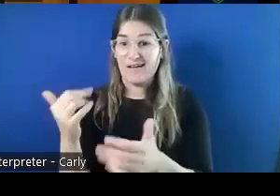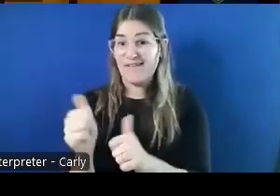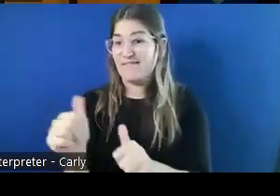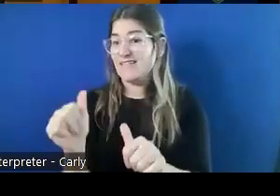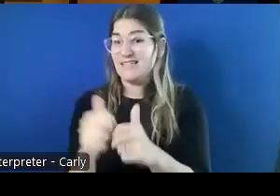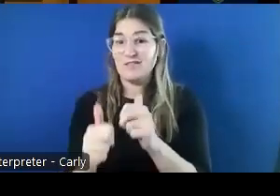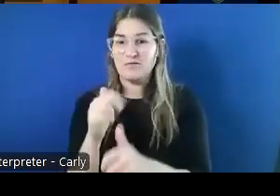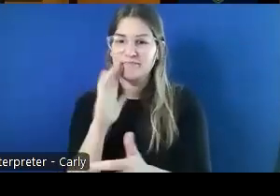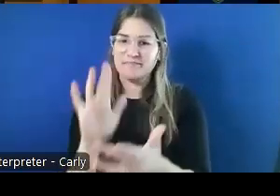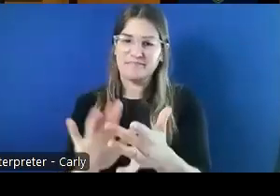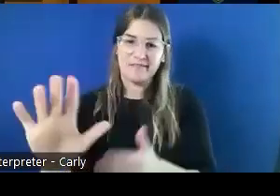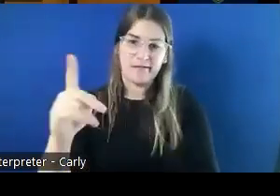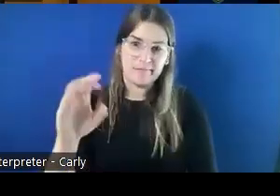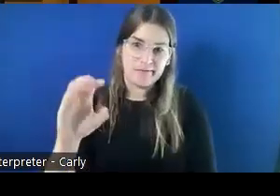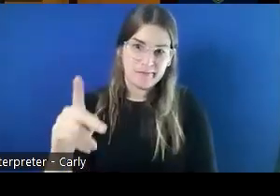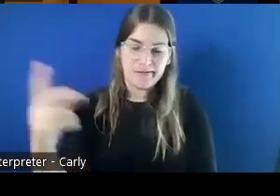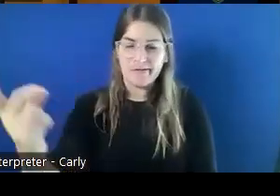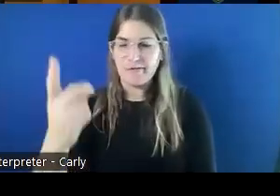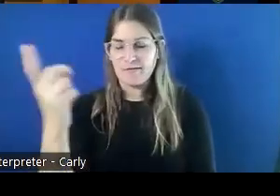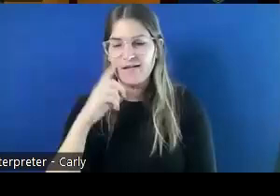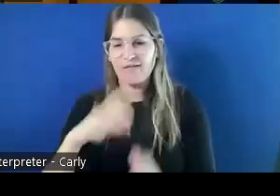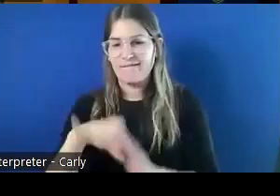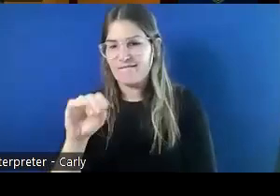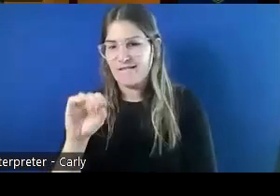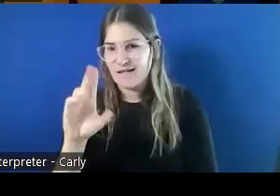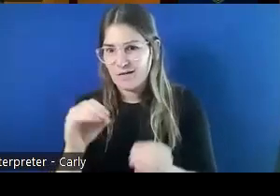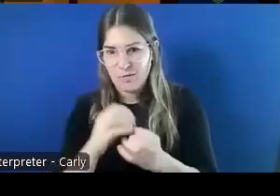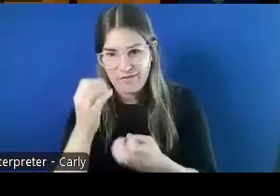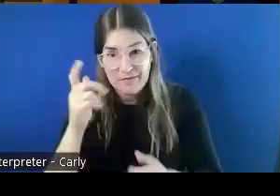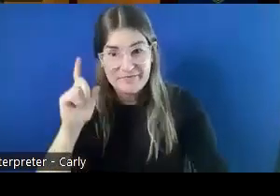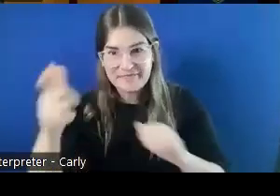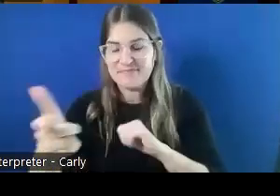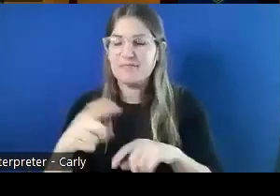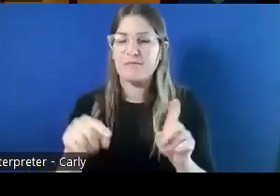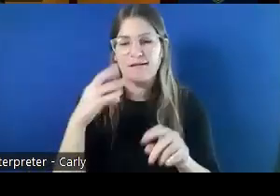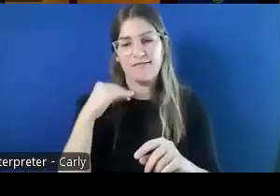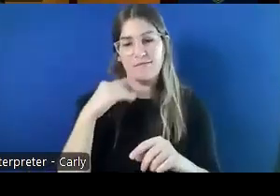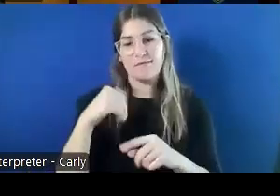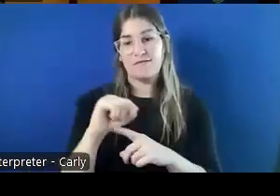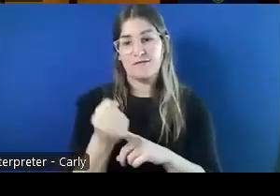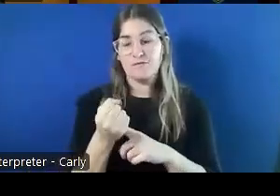therapist or whatever and also I've lived through a enough of scenarios like this to see givers who